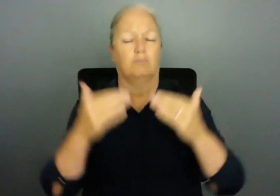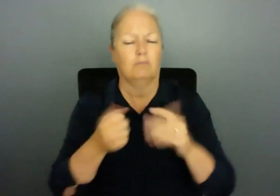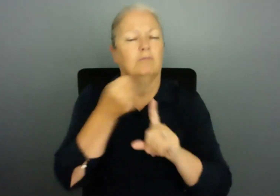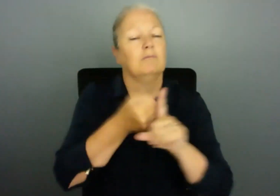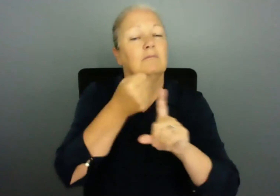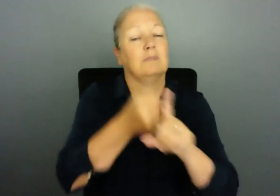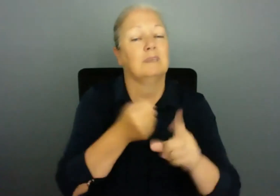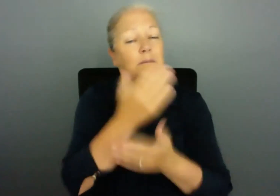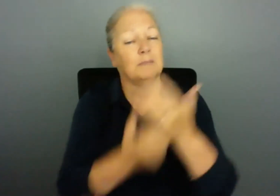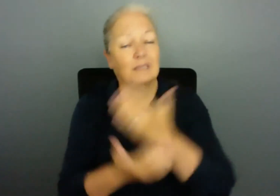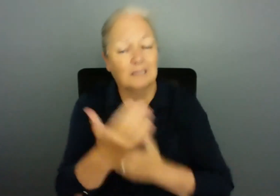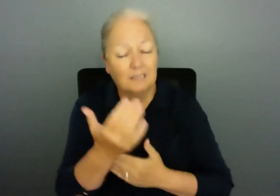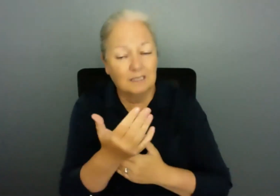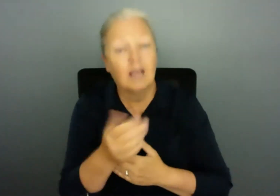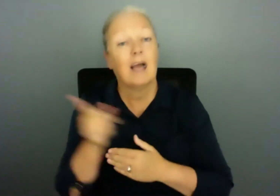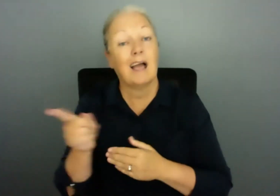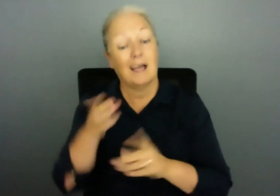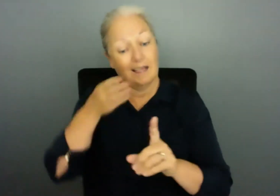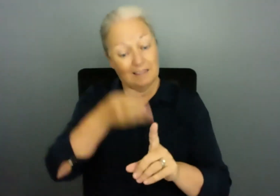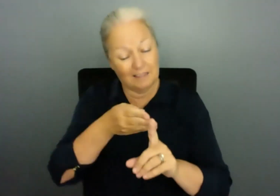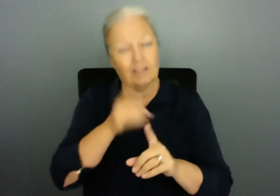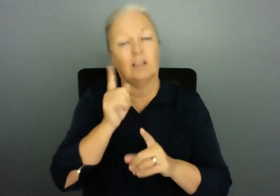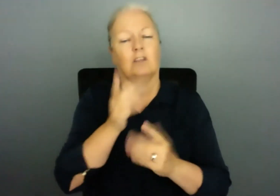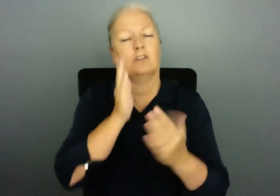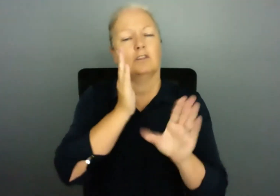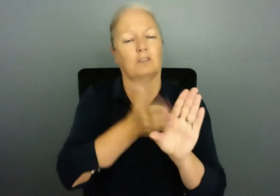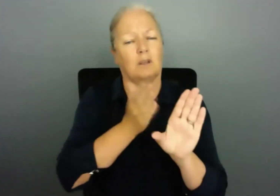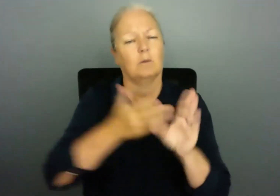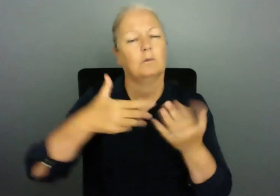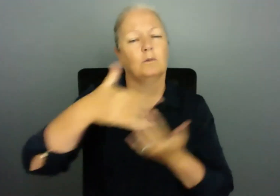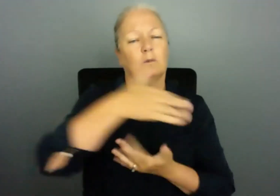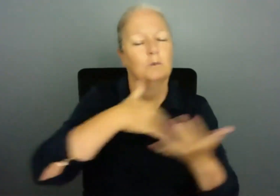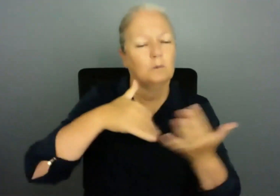rights for persons with psychosocial disabilities besides being affiliated with tci asia